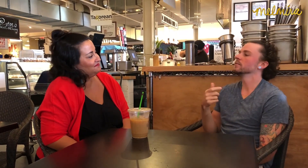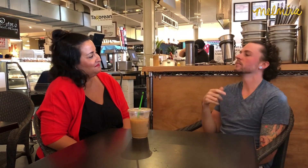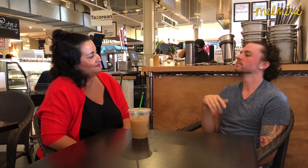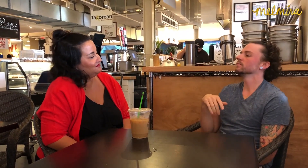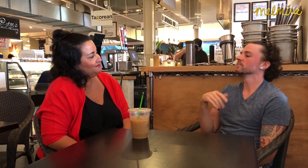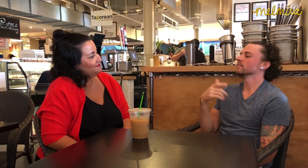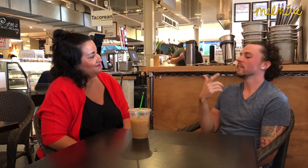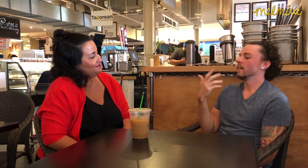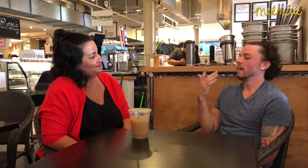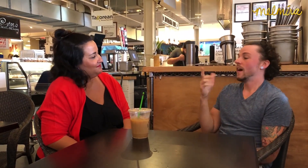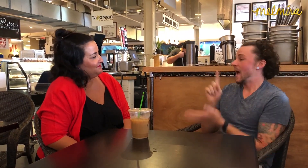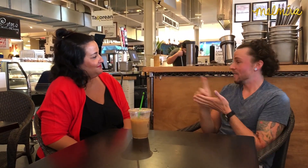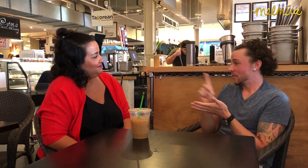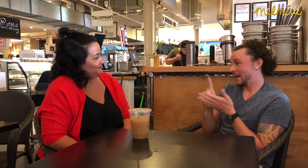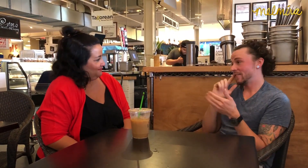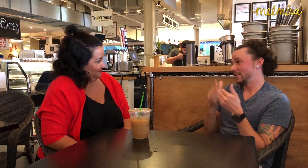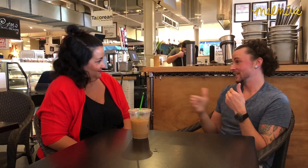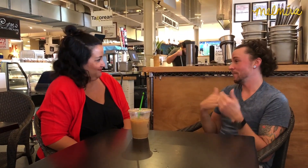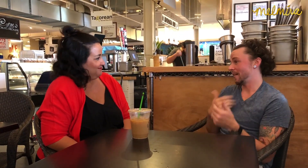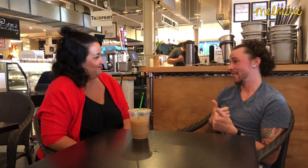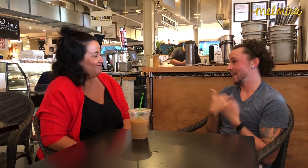I have to do this every week for the rest of my life.